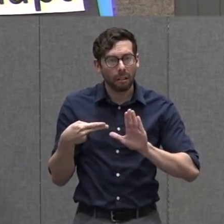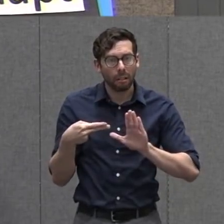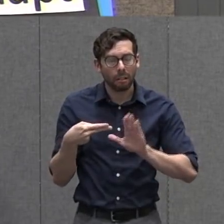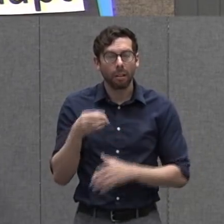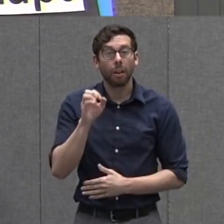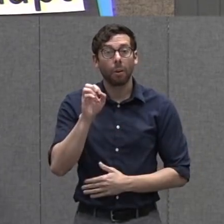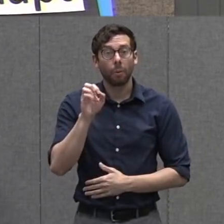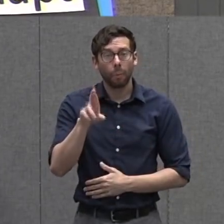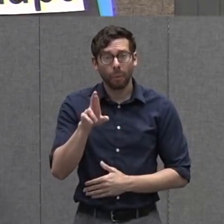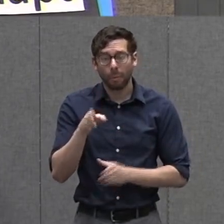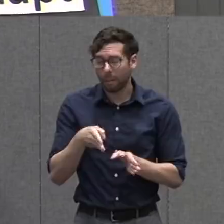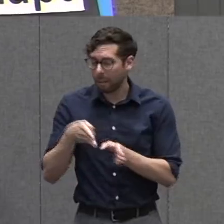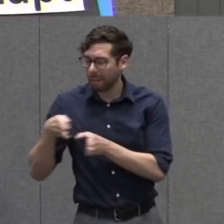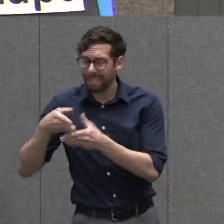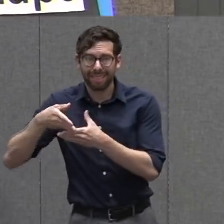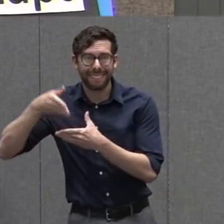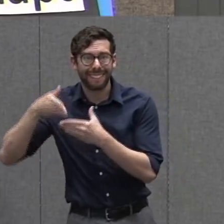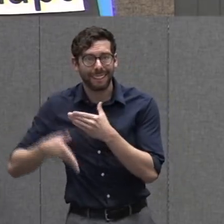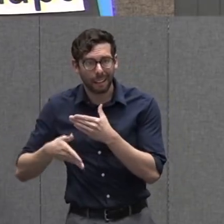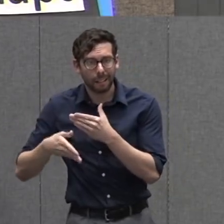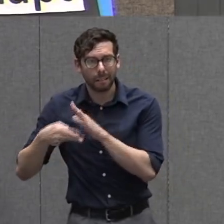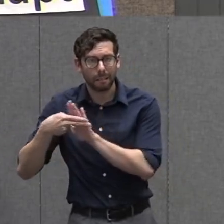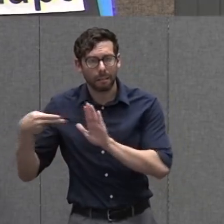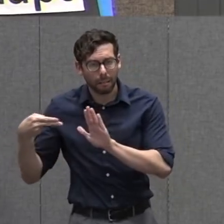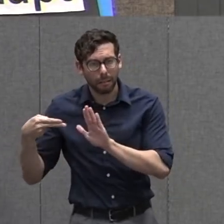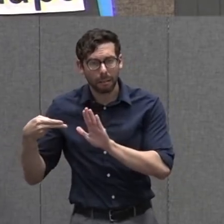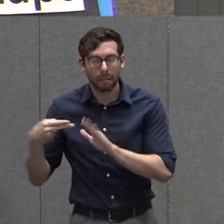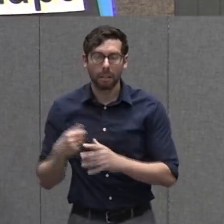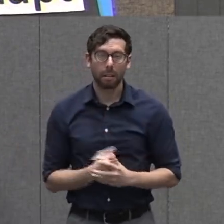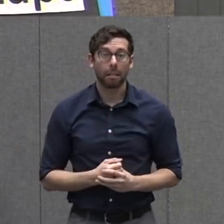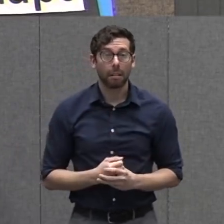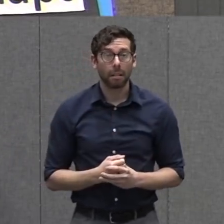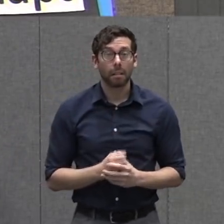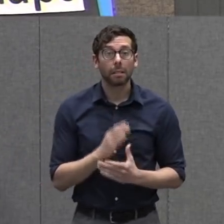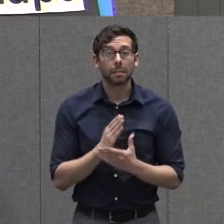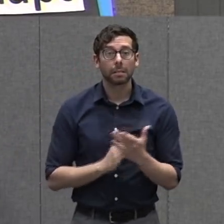A couple of important words that you need to know in order to do this activity. Let me teach those to you.